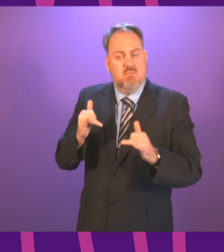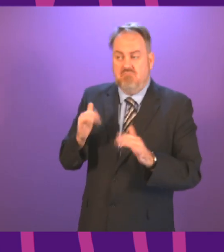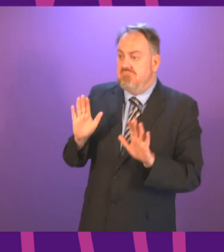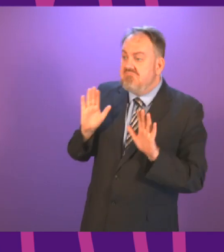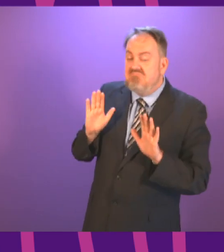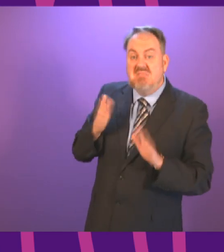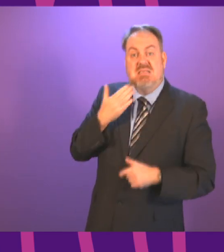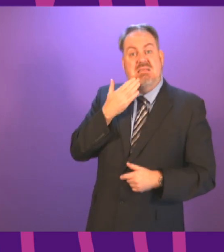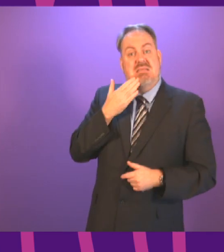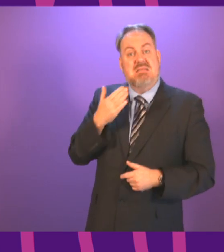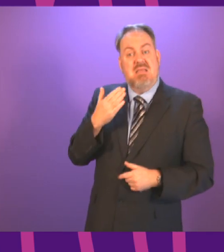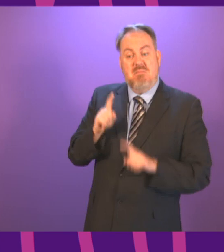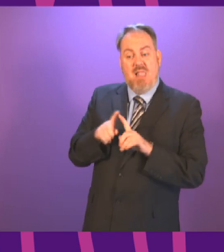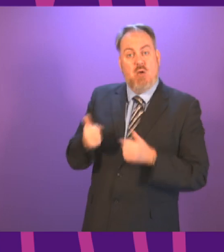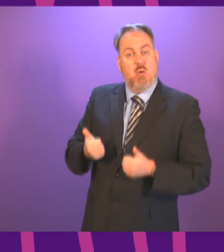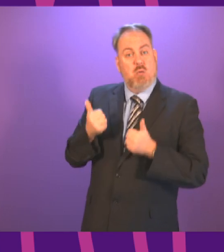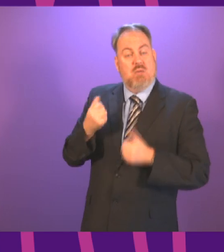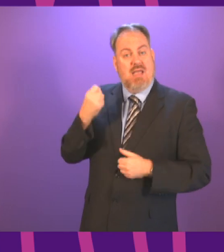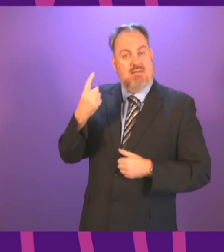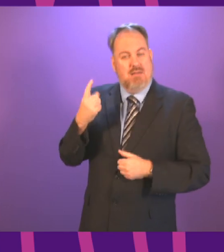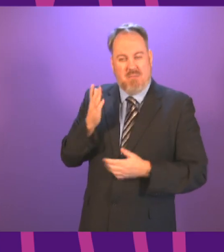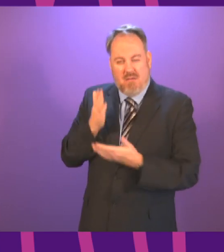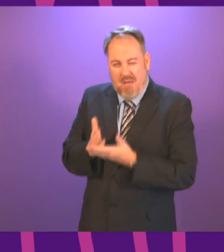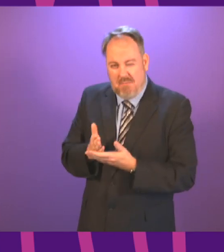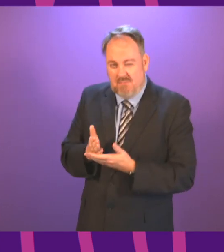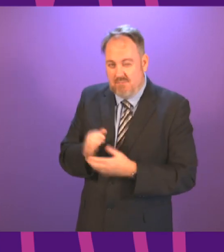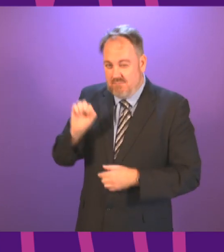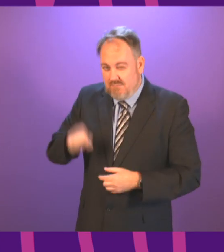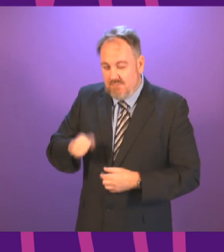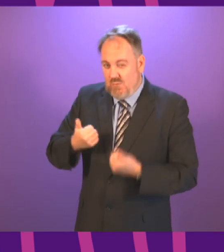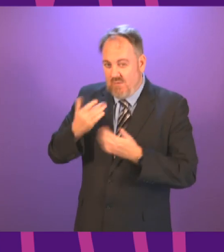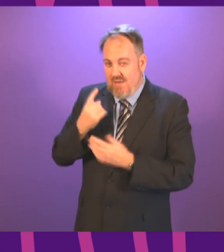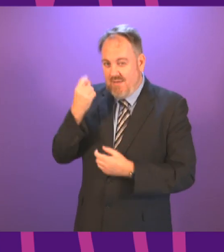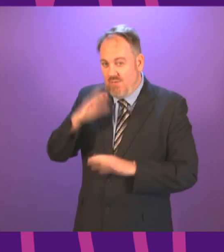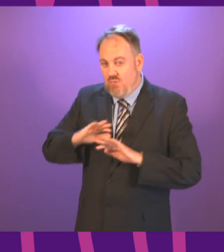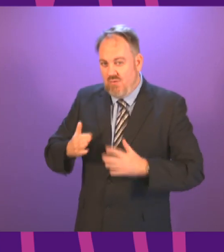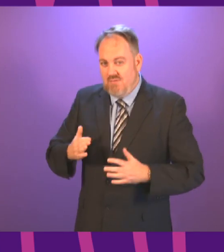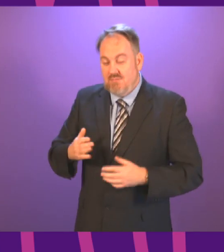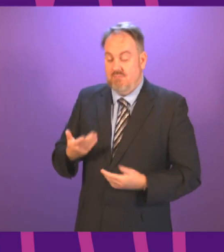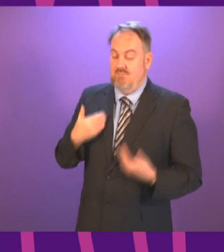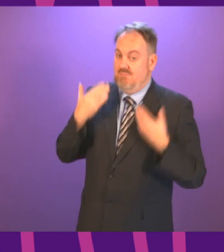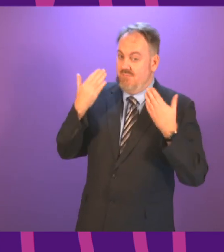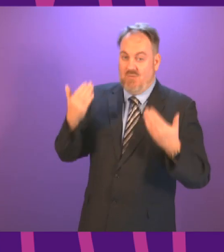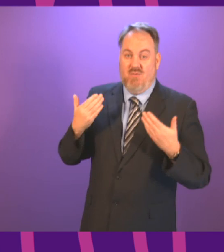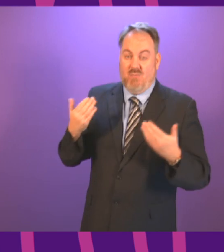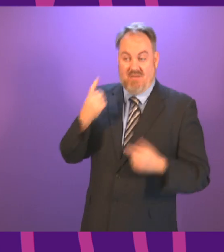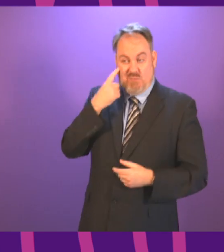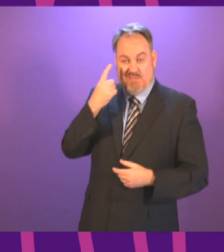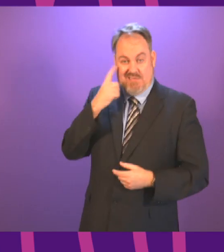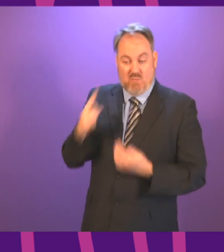I am not knocking; we will be looking with interest at that—when the testing system